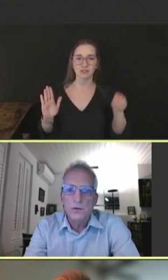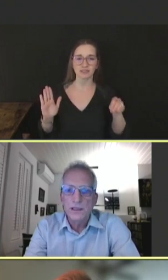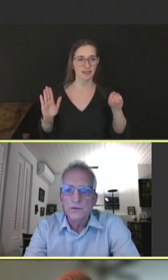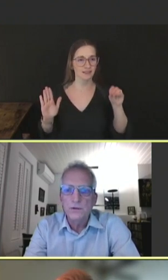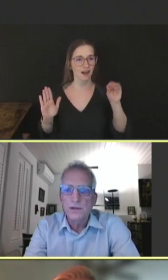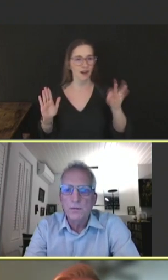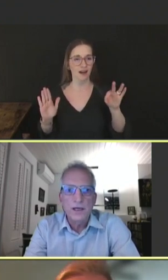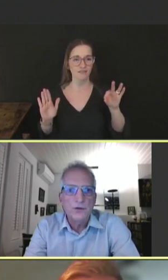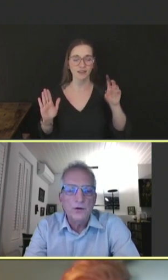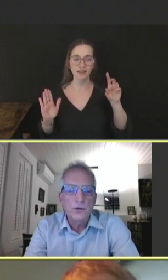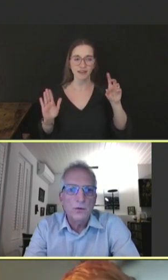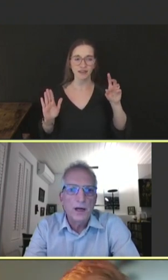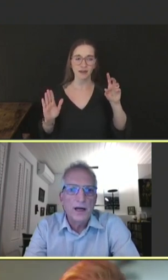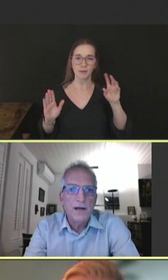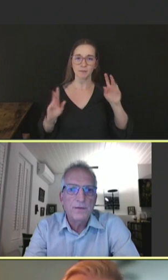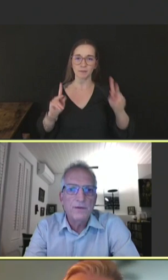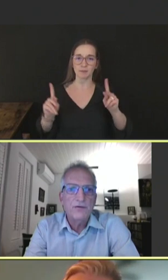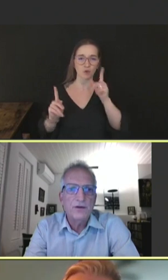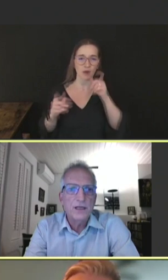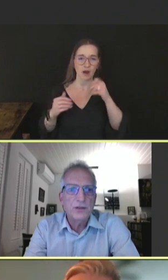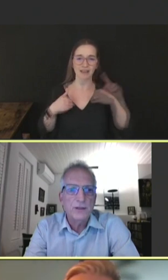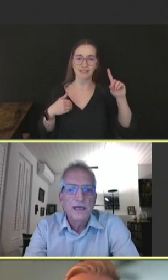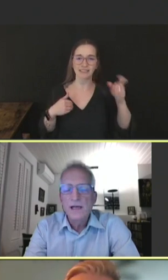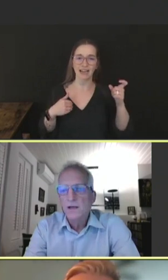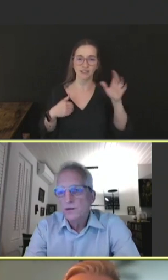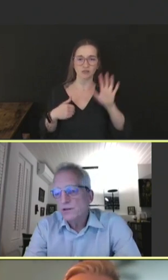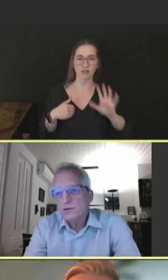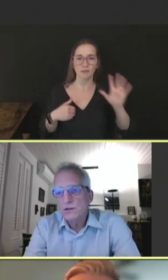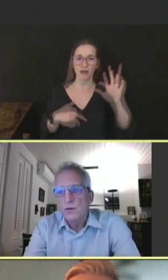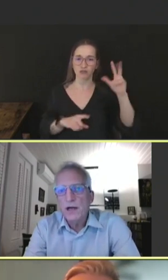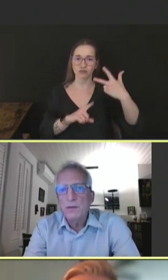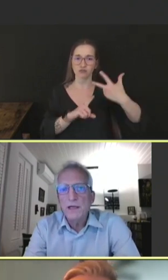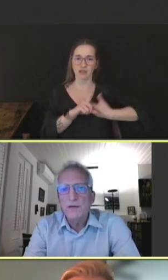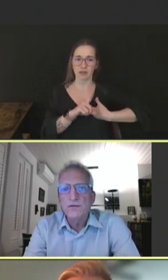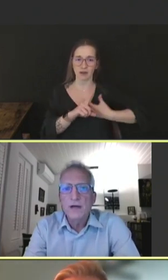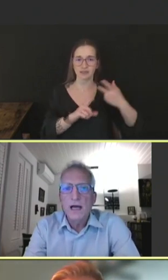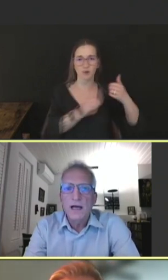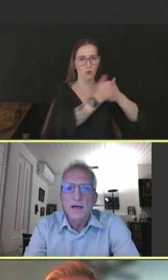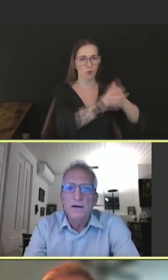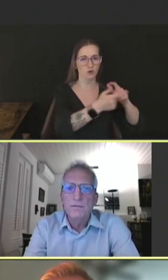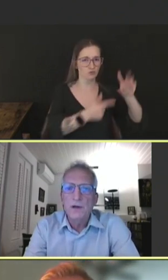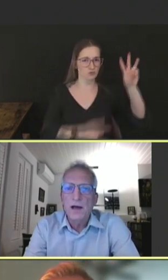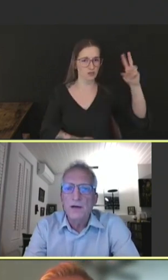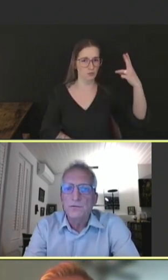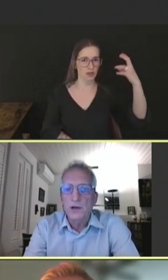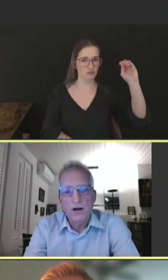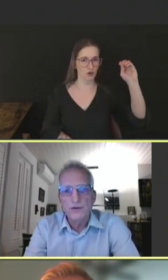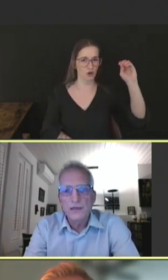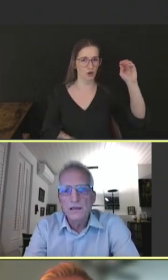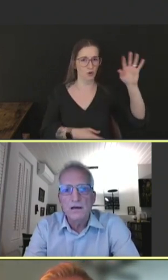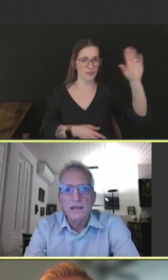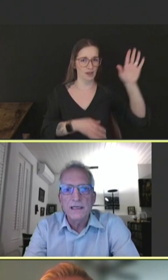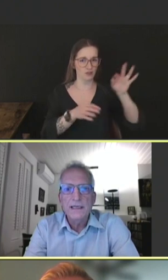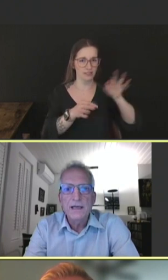according to the WHO definition. So, there's, you know, quite a bit of recovery, luckily,